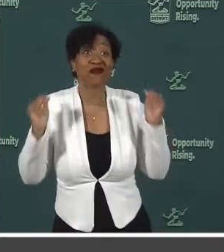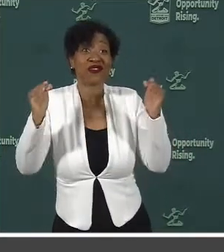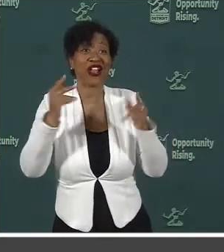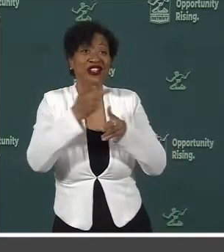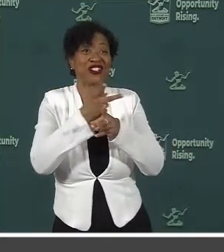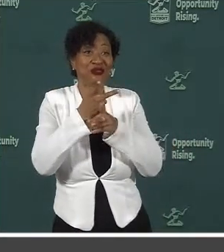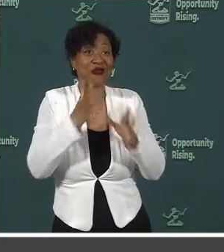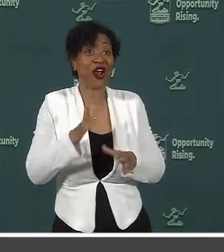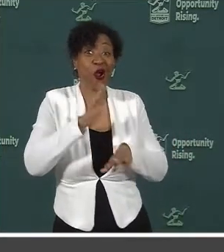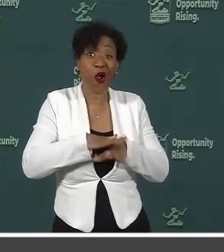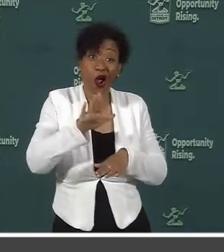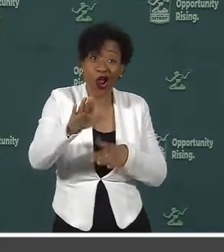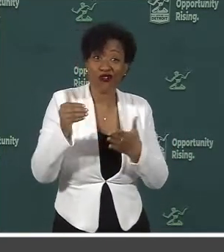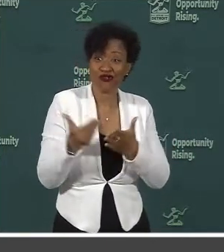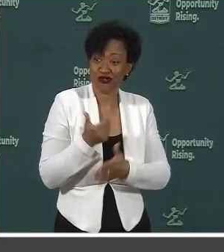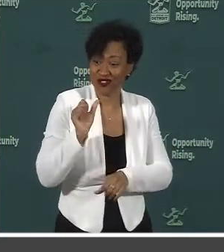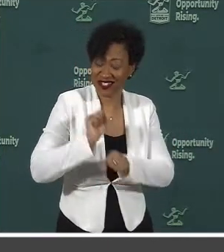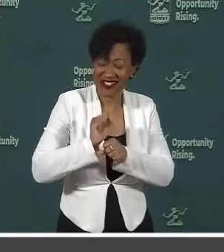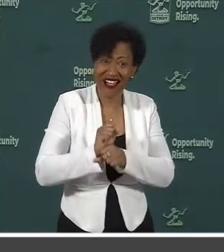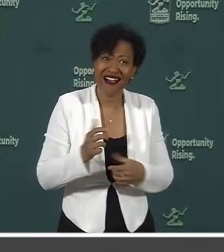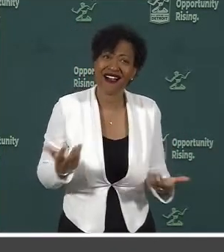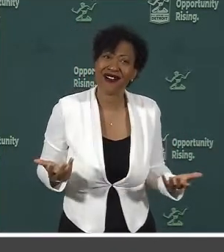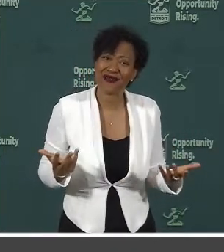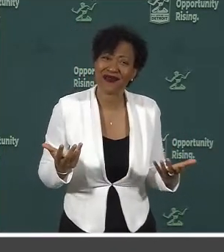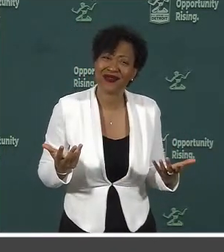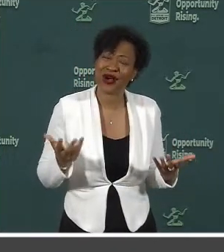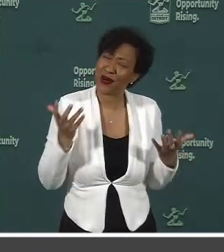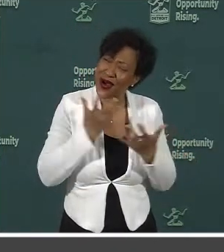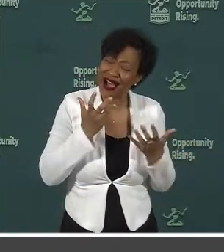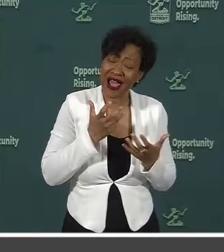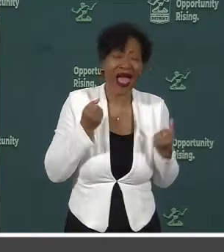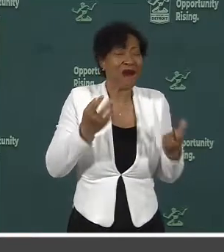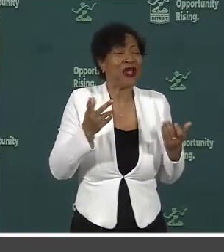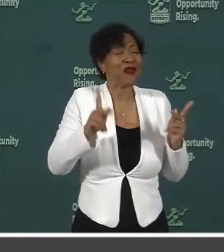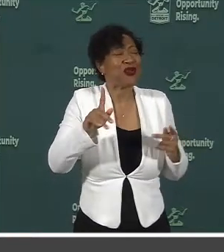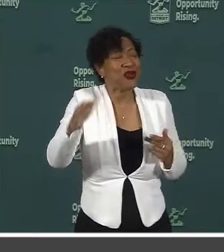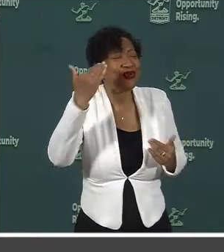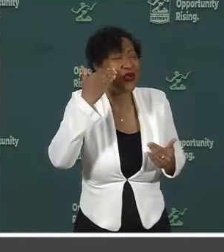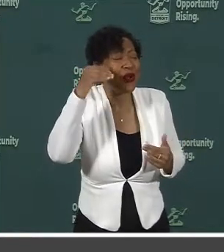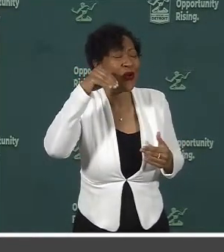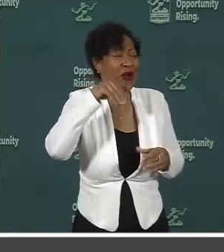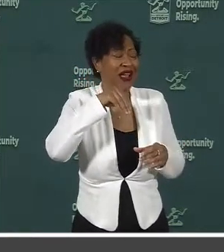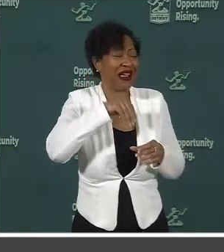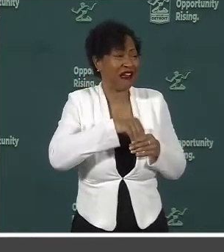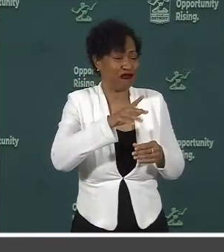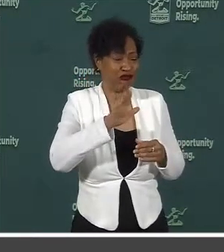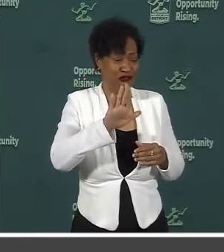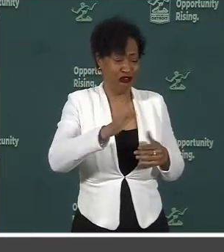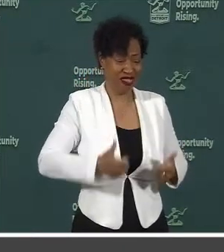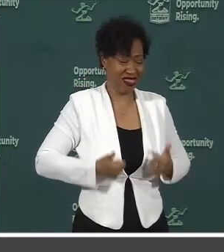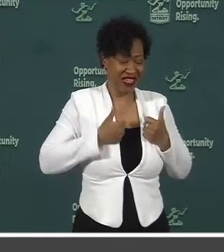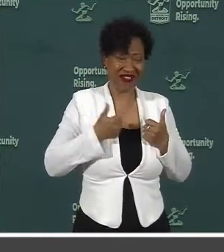THAT JOB SITE HOW MANY PEOPLE DO YOU KNOW IN YOUR LIFE THAT HAVE THIS KIND OF TALENT THAT NEVER HAD THE EDUCATION